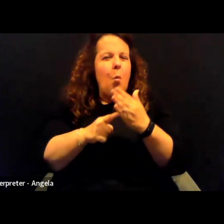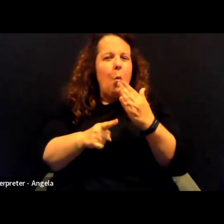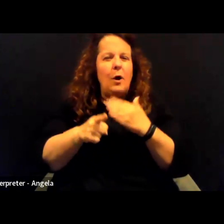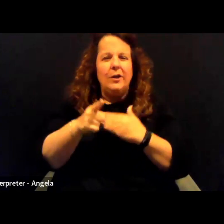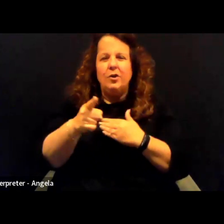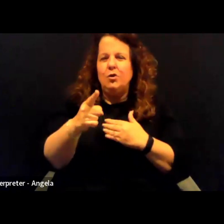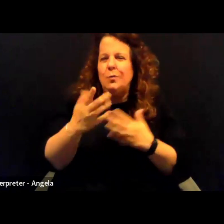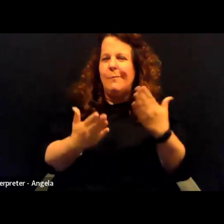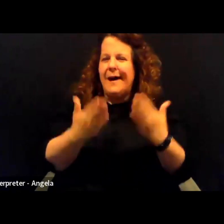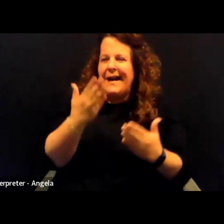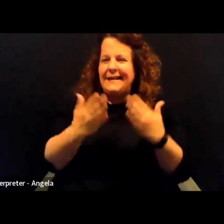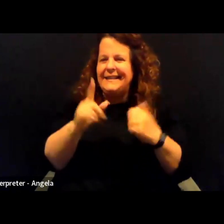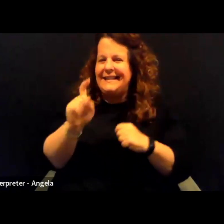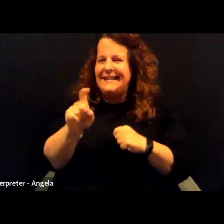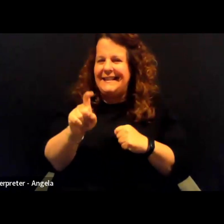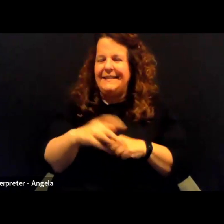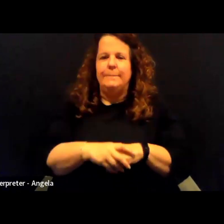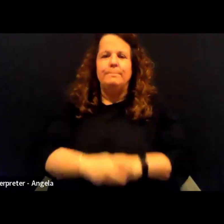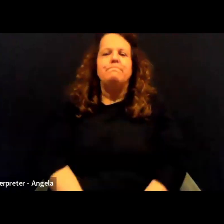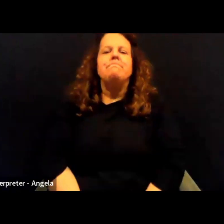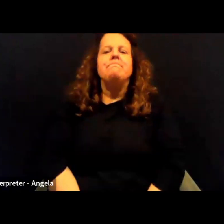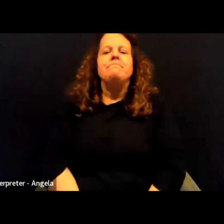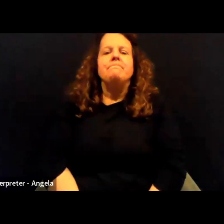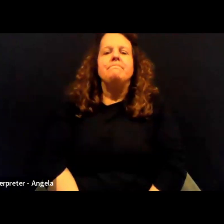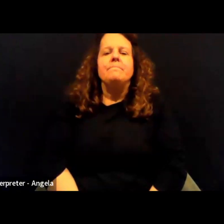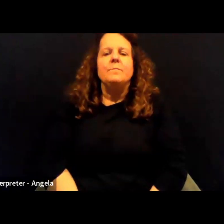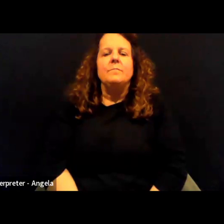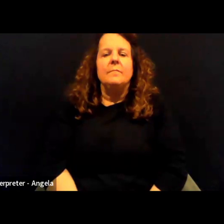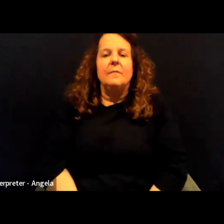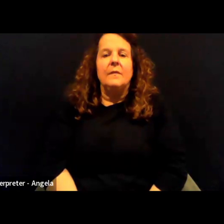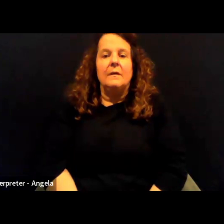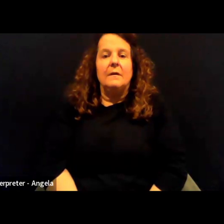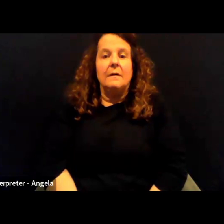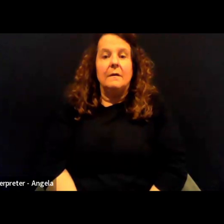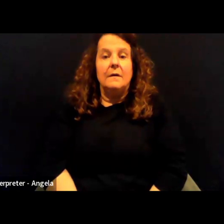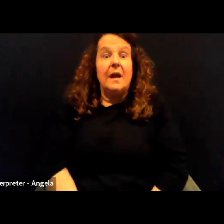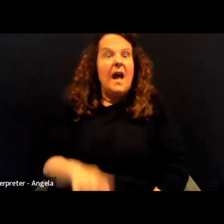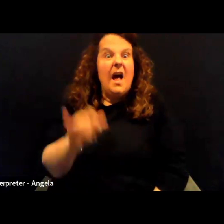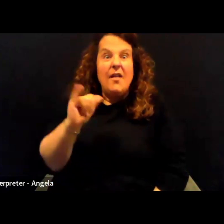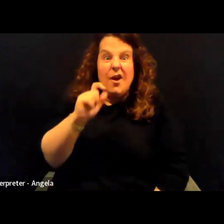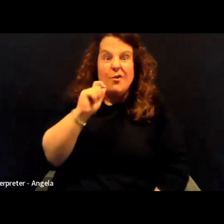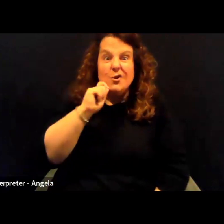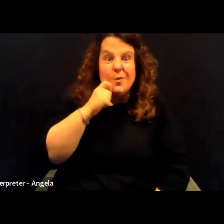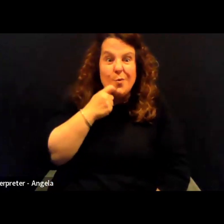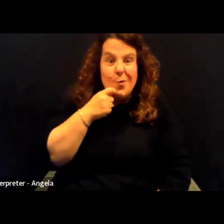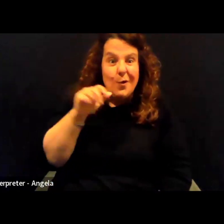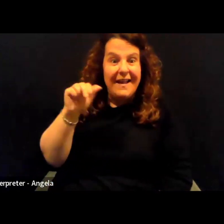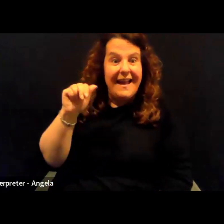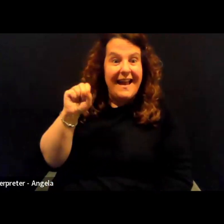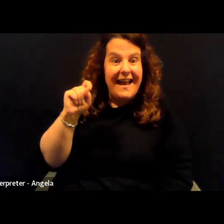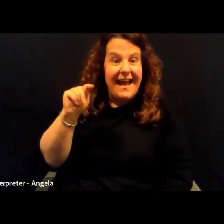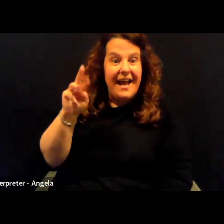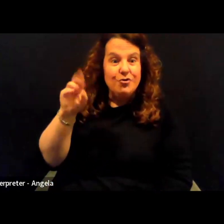I'd throw out a quick example. There's some really cool astrophysics going on right now where they sonify